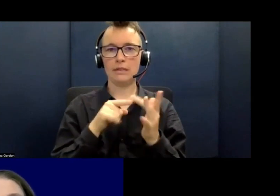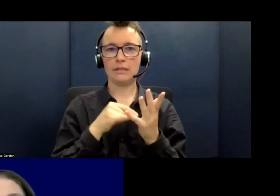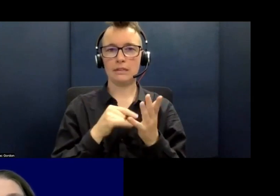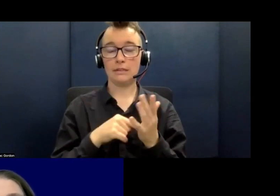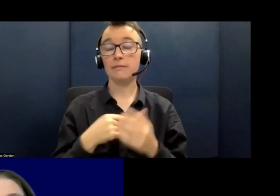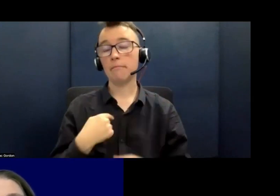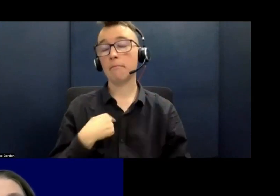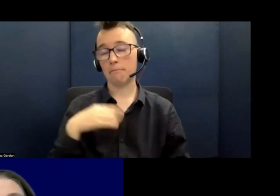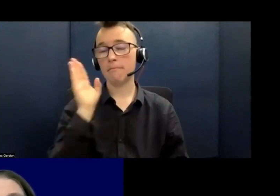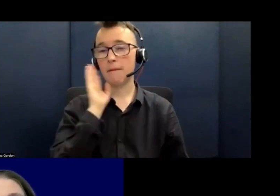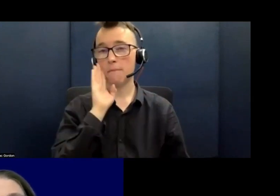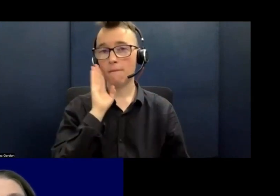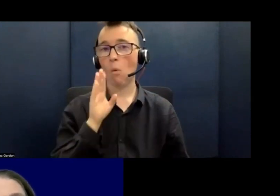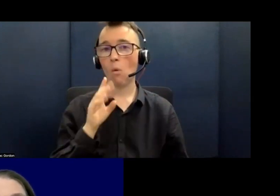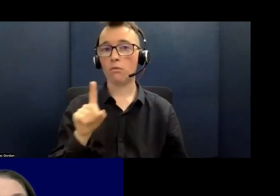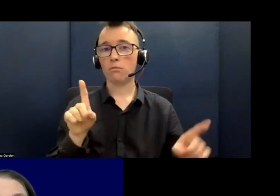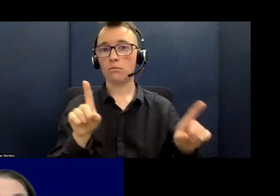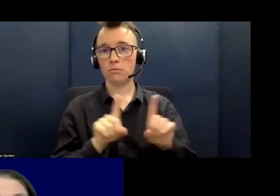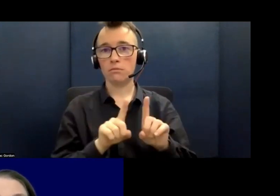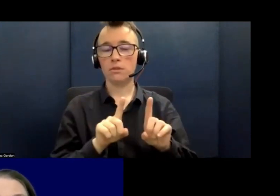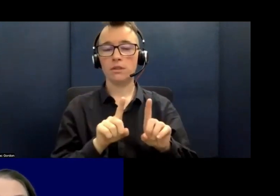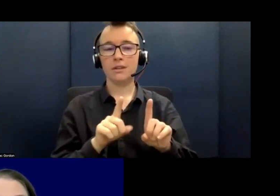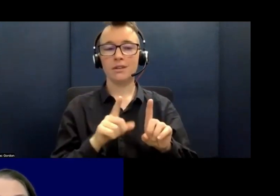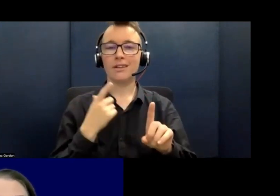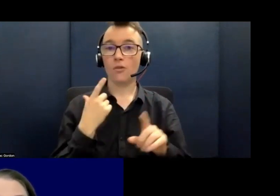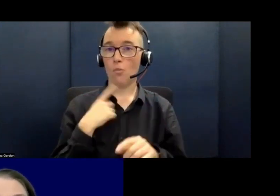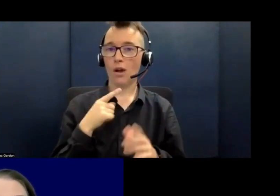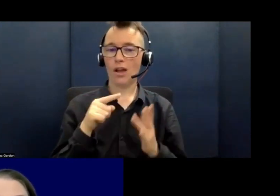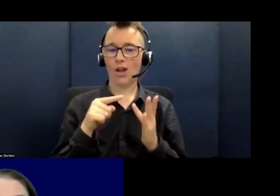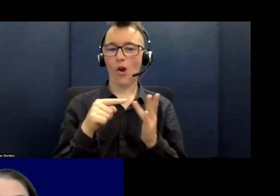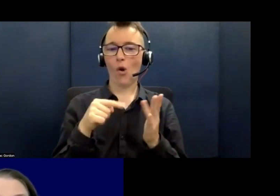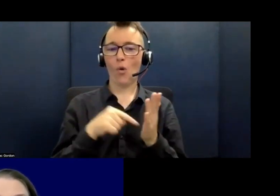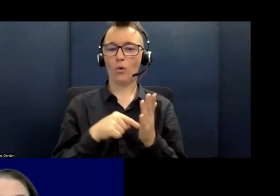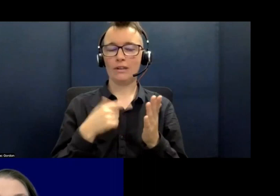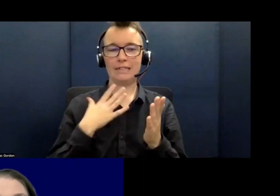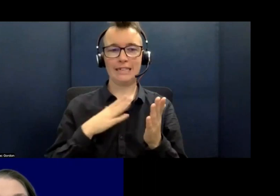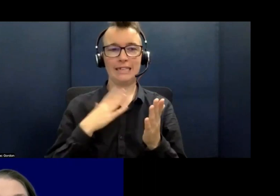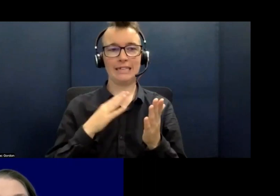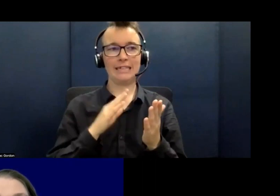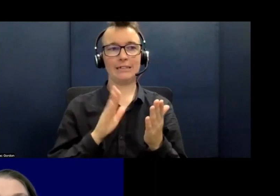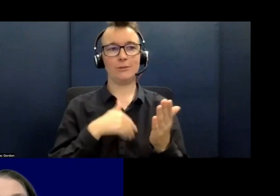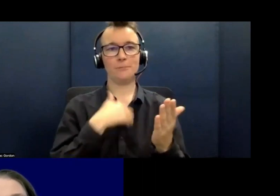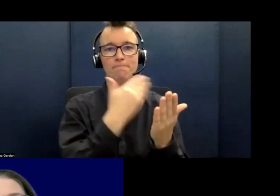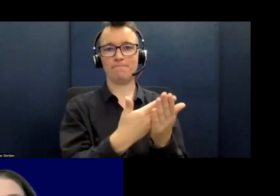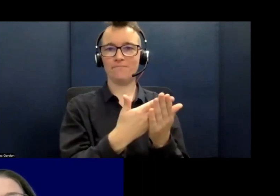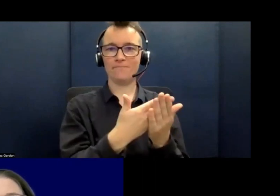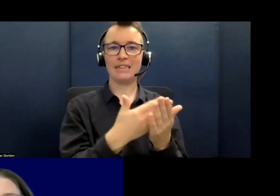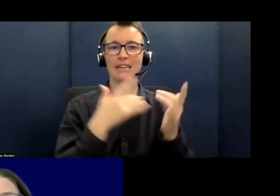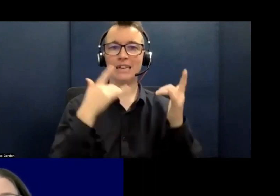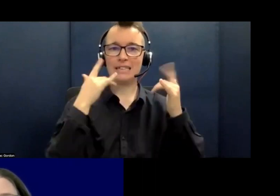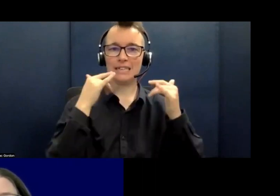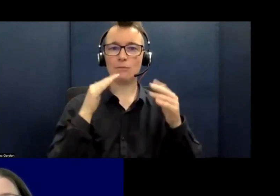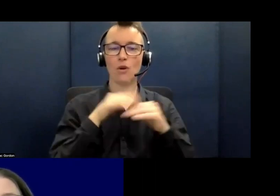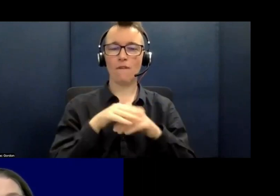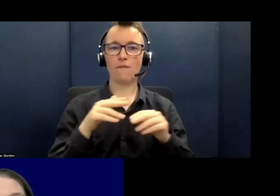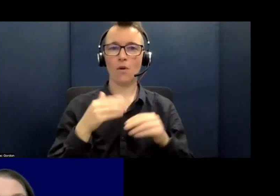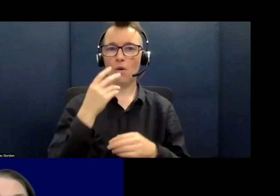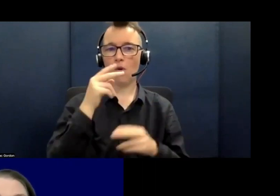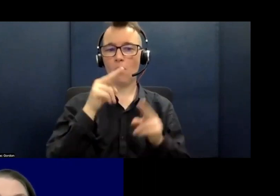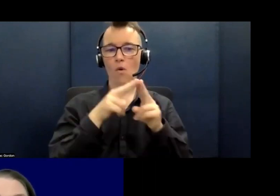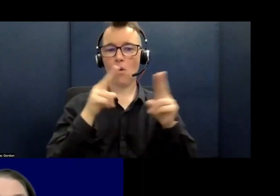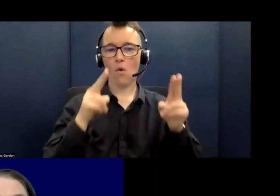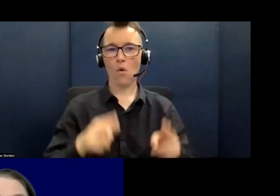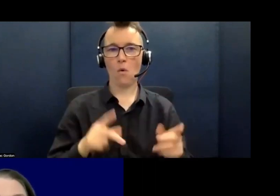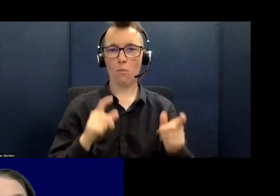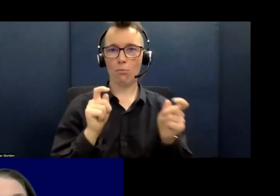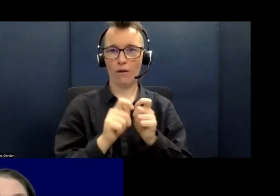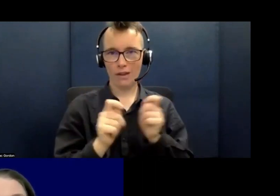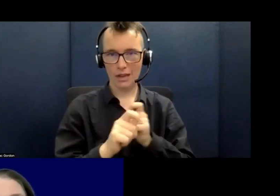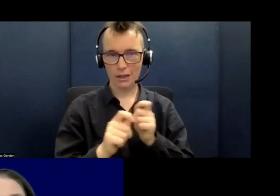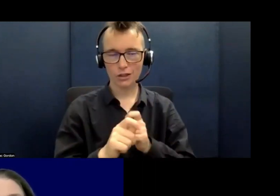the OT has to put in the home modifications assessment and the orthoptist comes in with